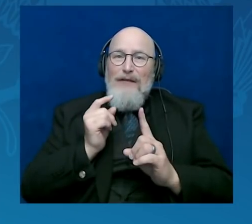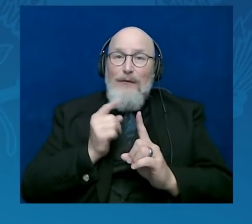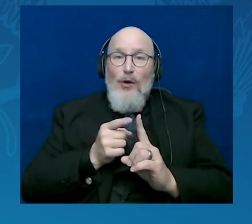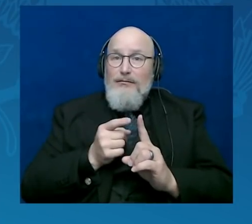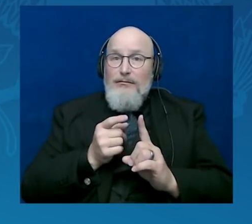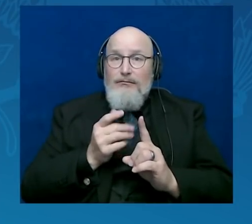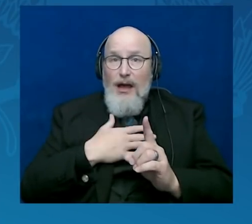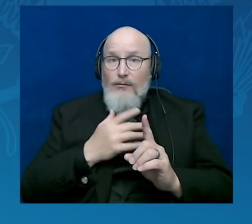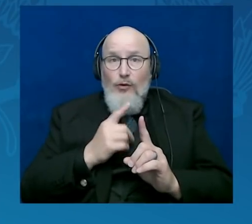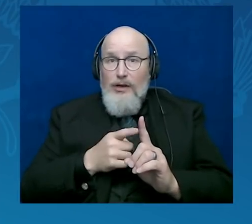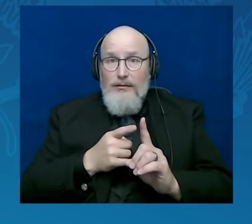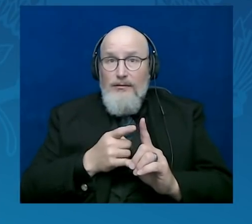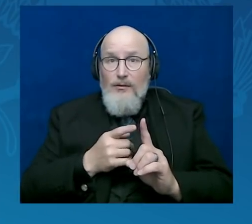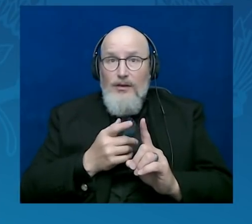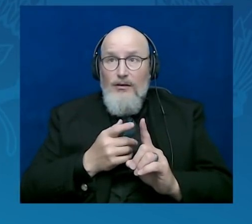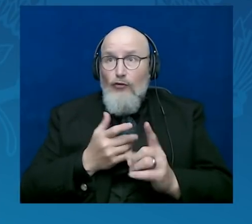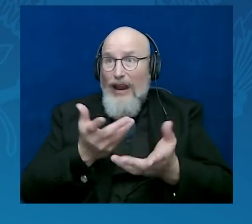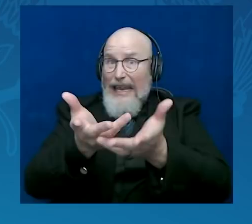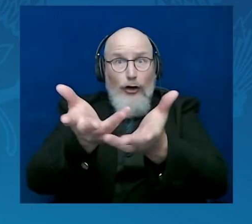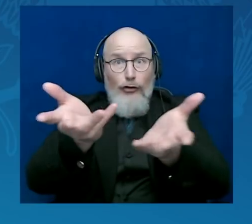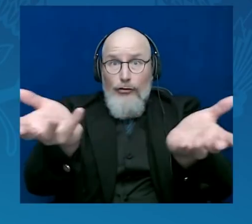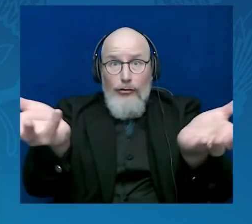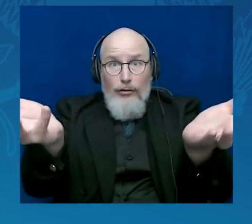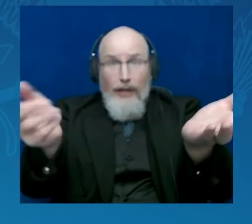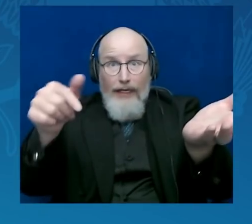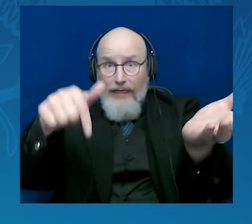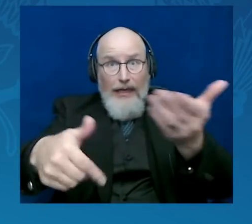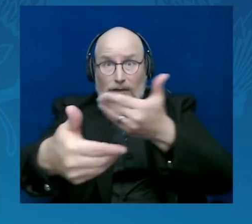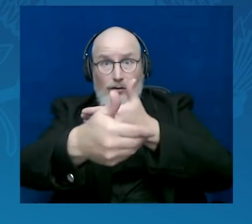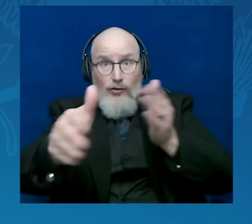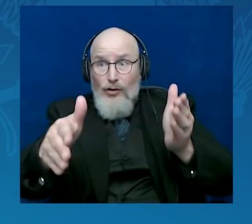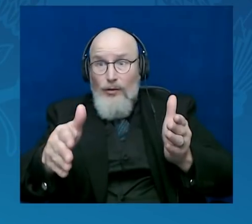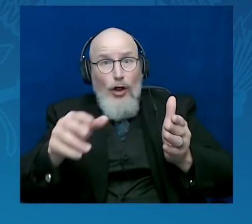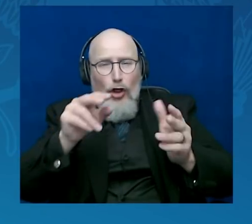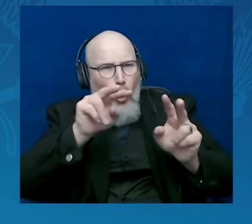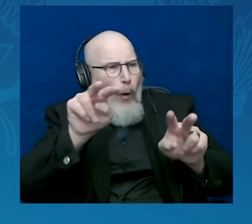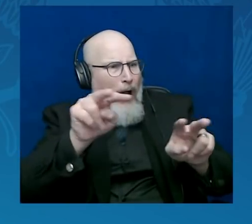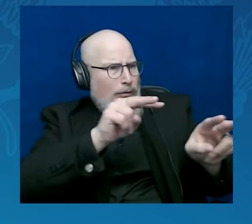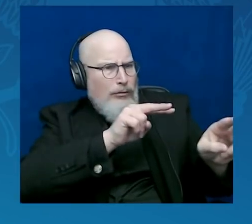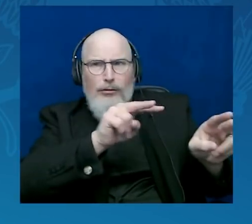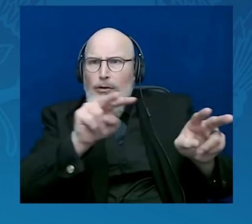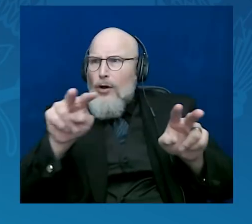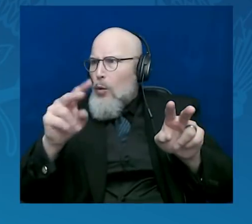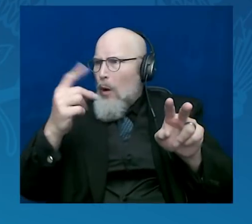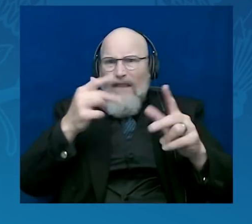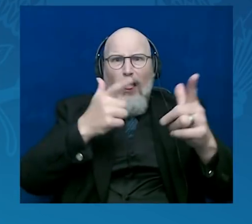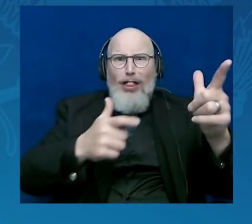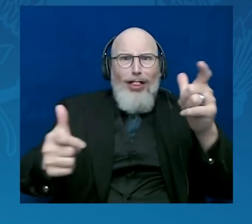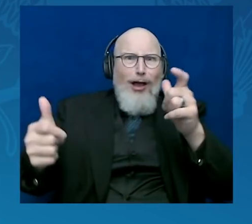You will see there is probably one of the largest delegations from the United States Congress present today --